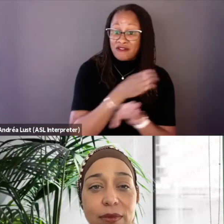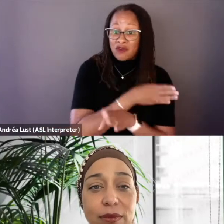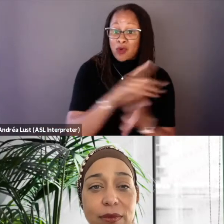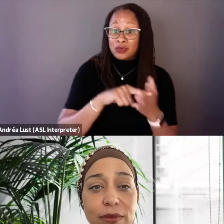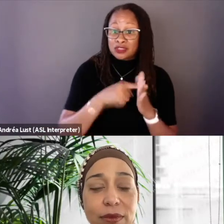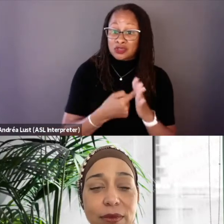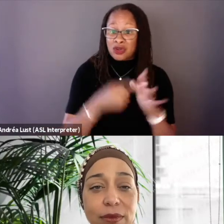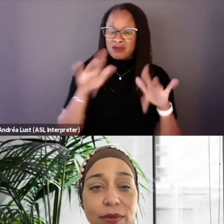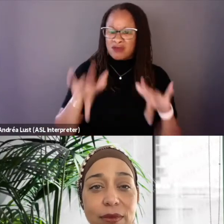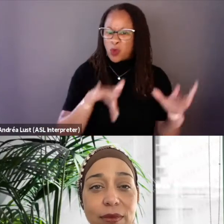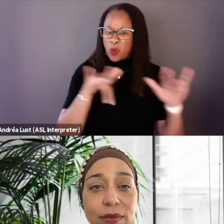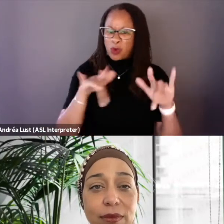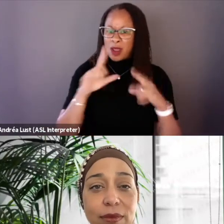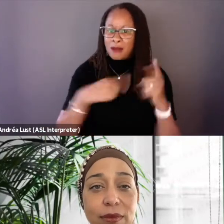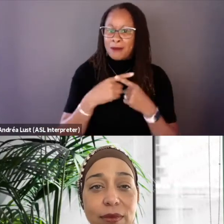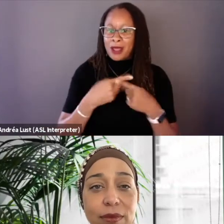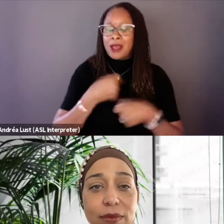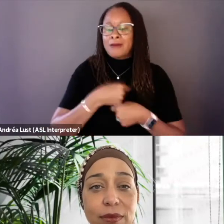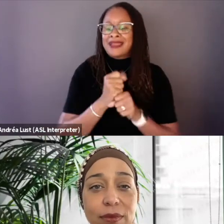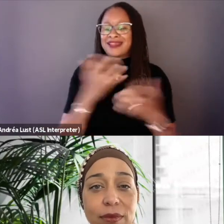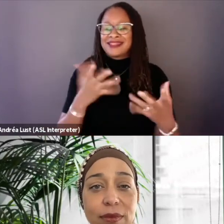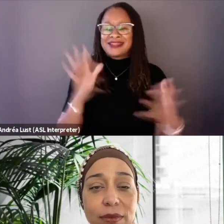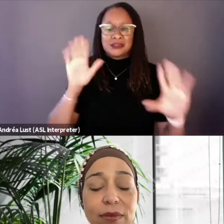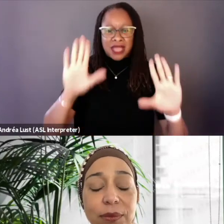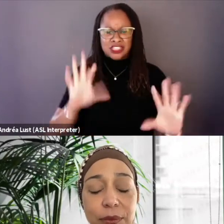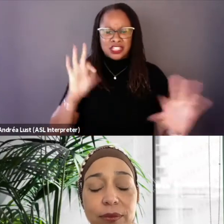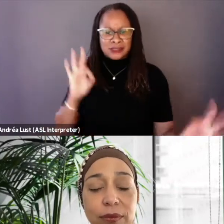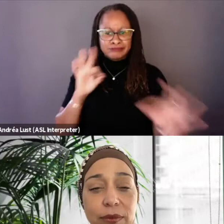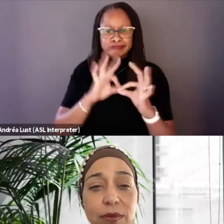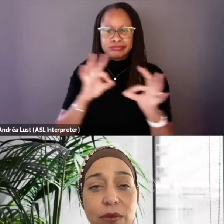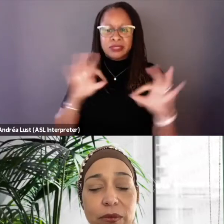making things excellent and trying to do the best that you can do.